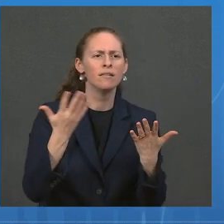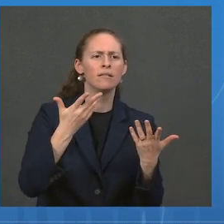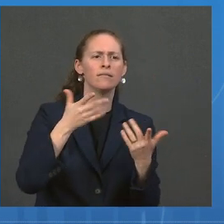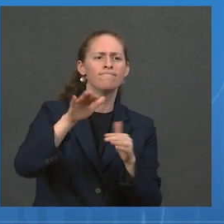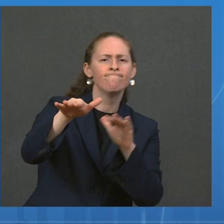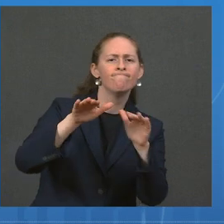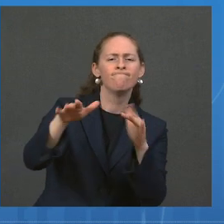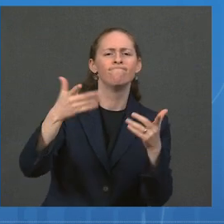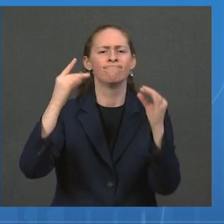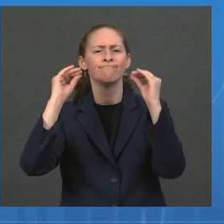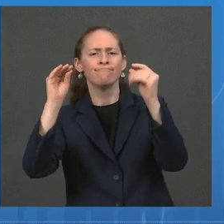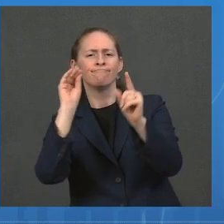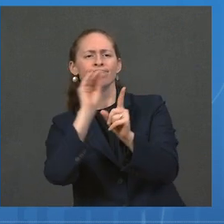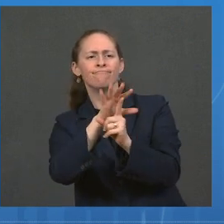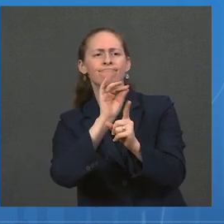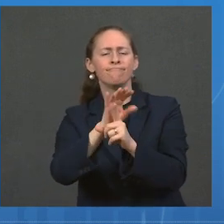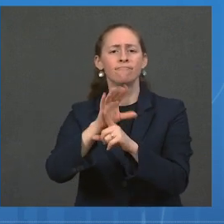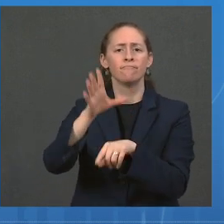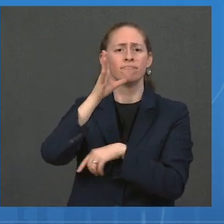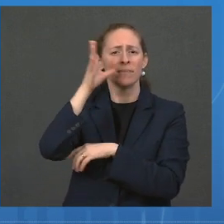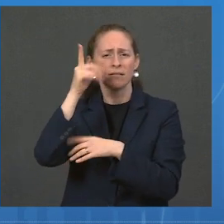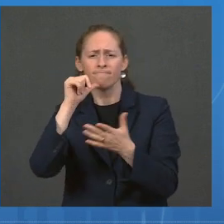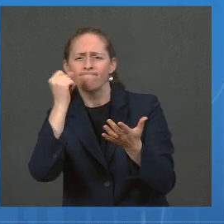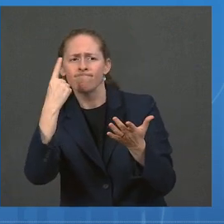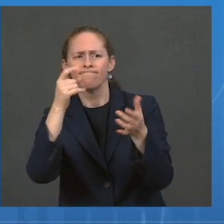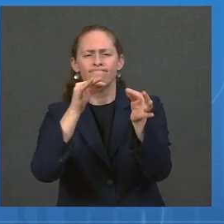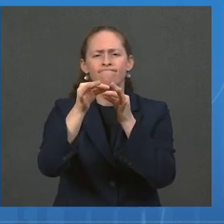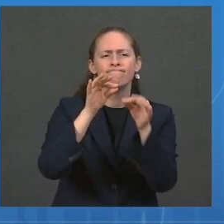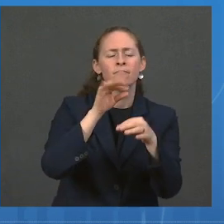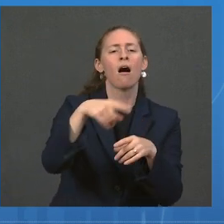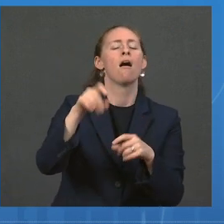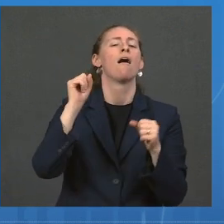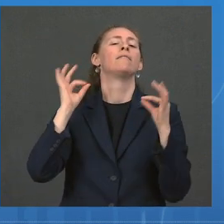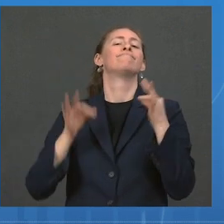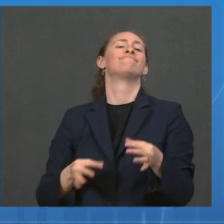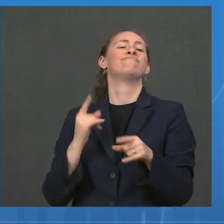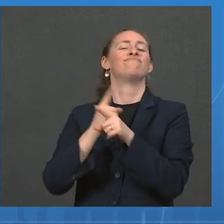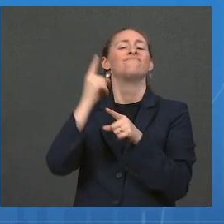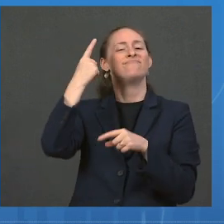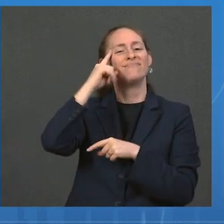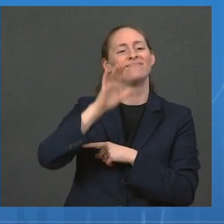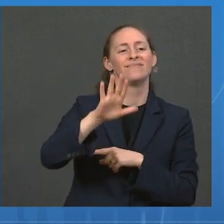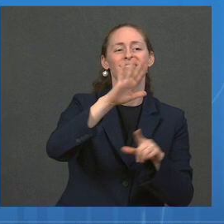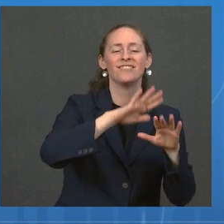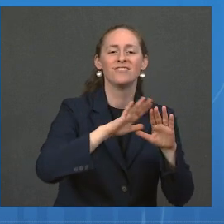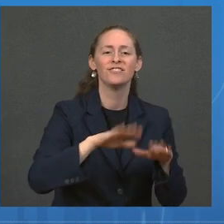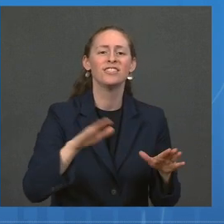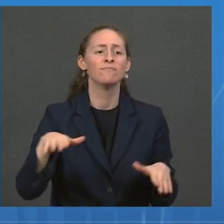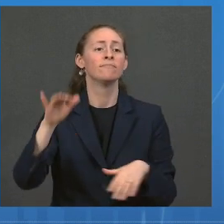they need to make the right choice for their kids, including by empowering messengers they trust,